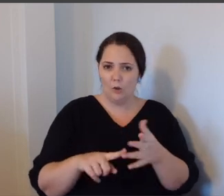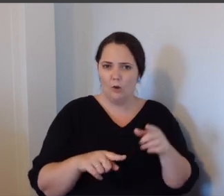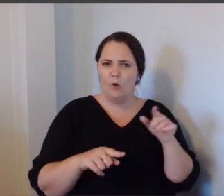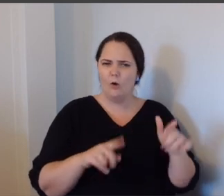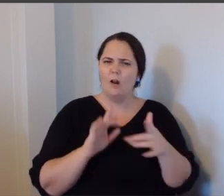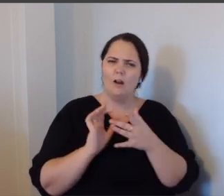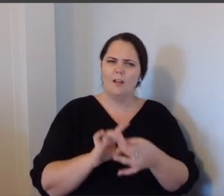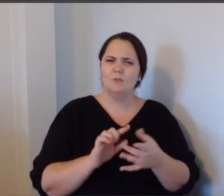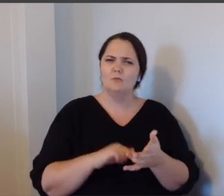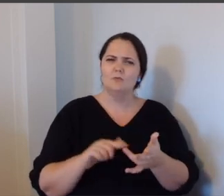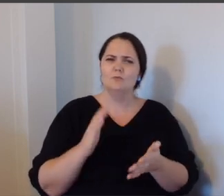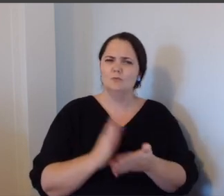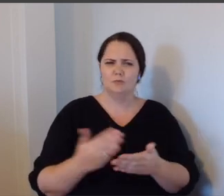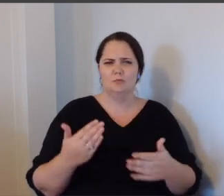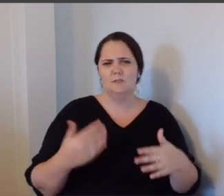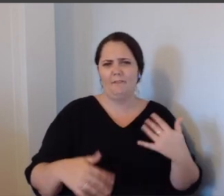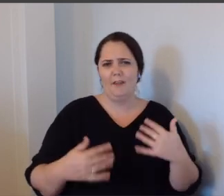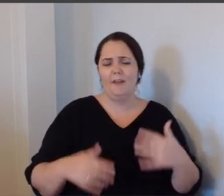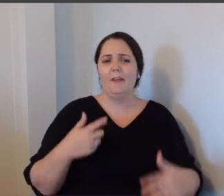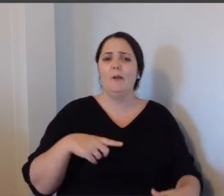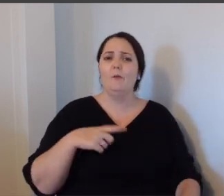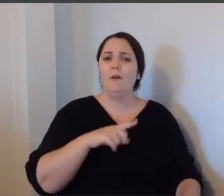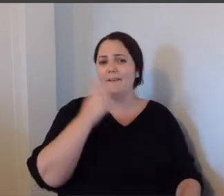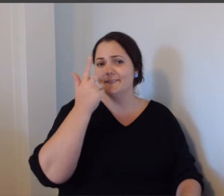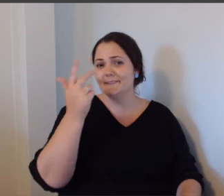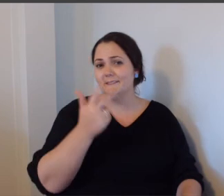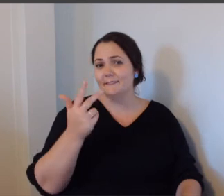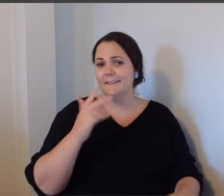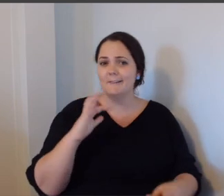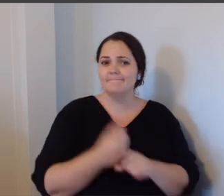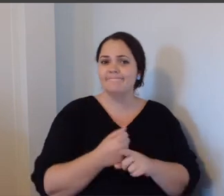streetcar accident when she was 18 and the accident fractured her ribs, her collarbone,